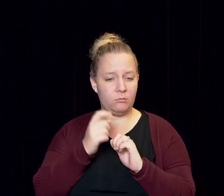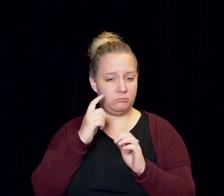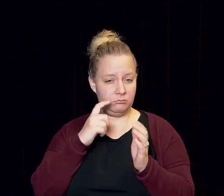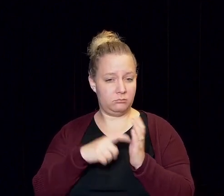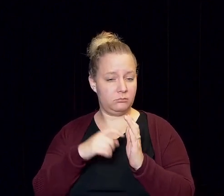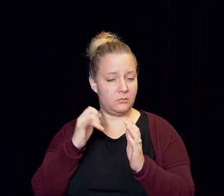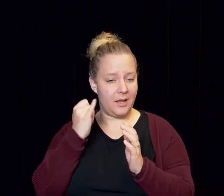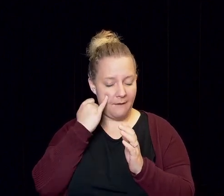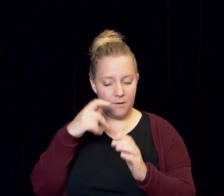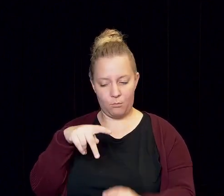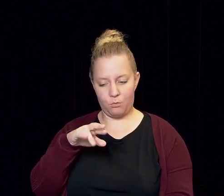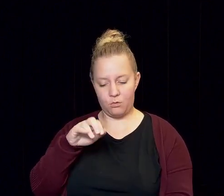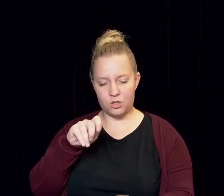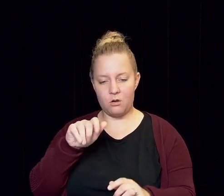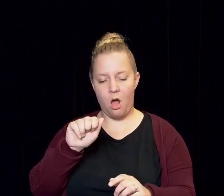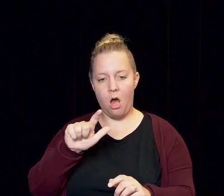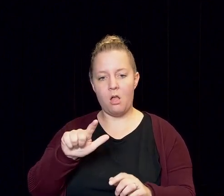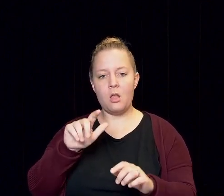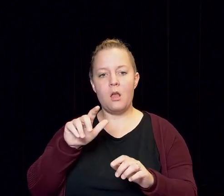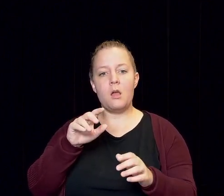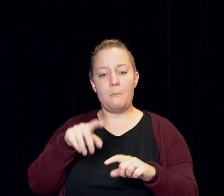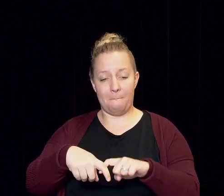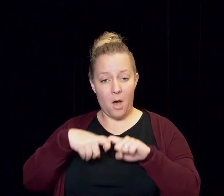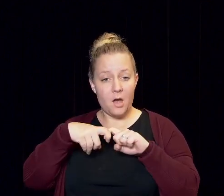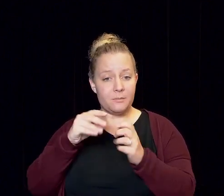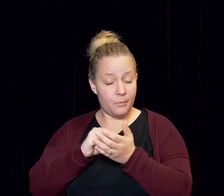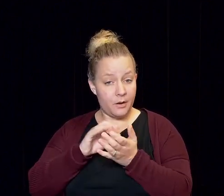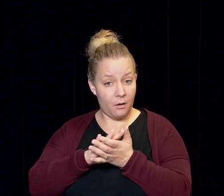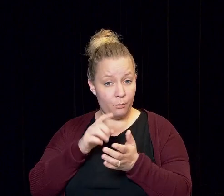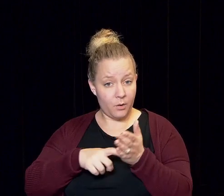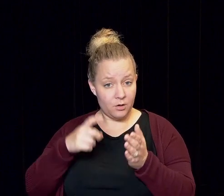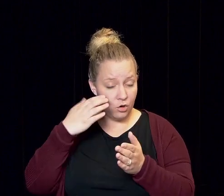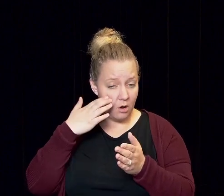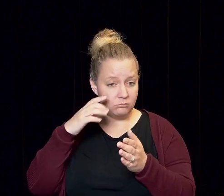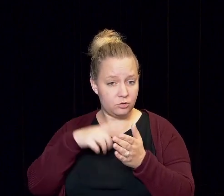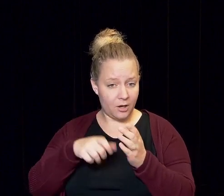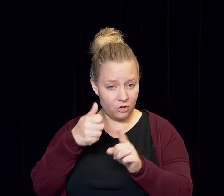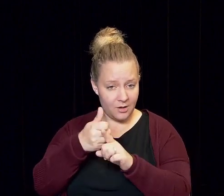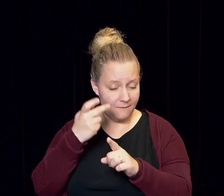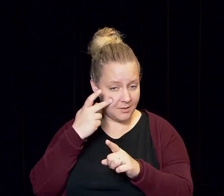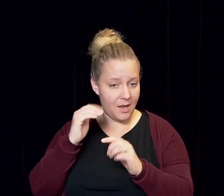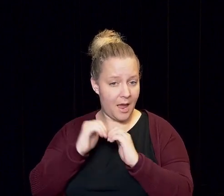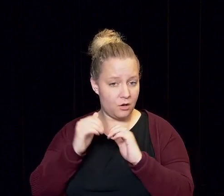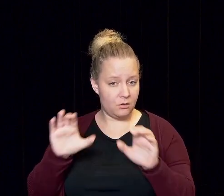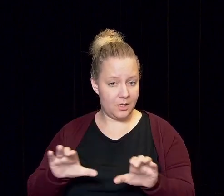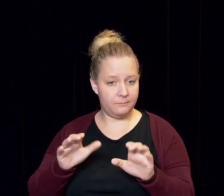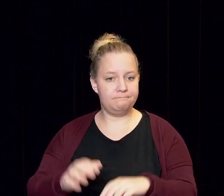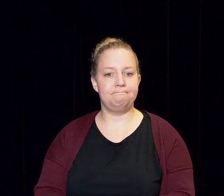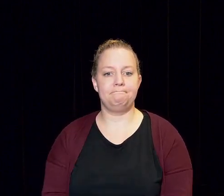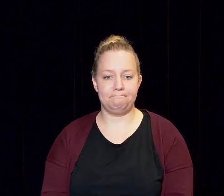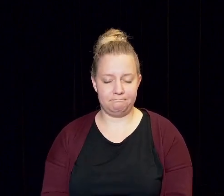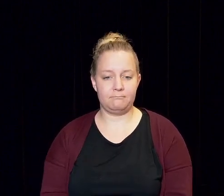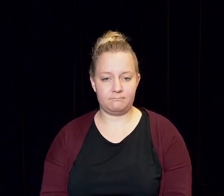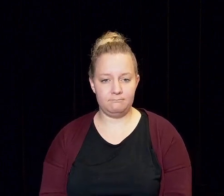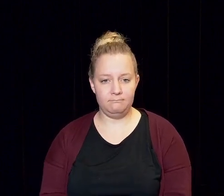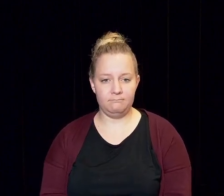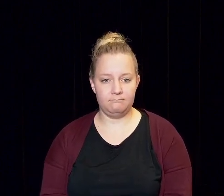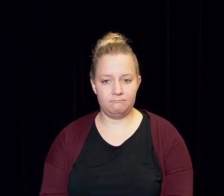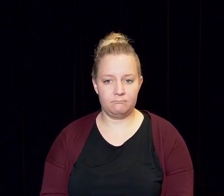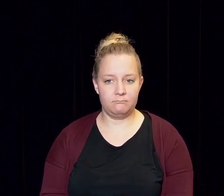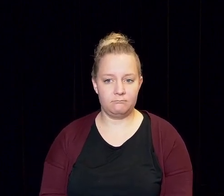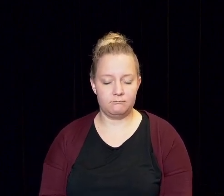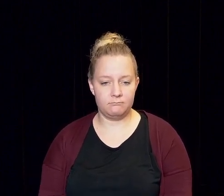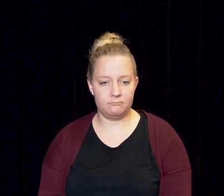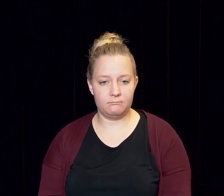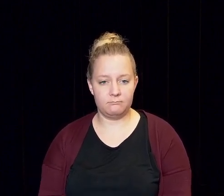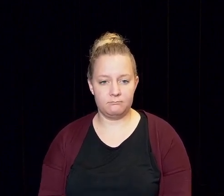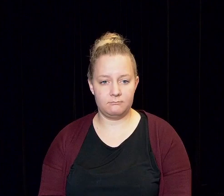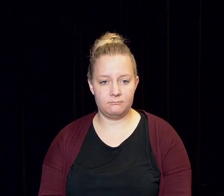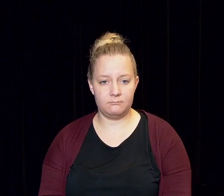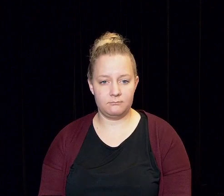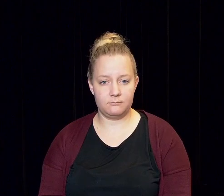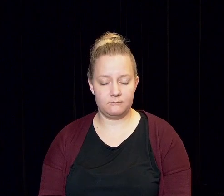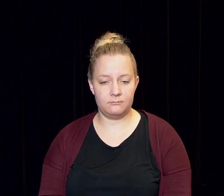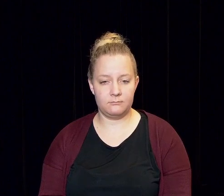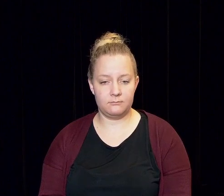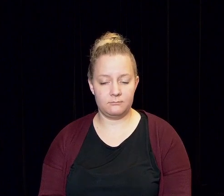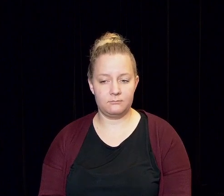Push pause on the video. write down what you know, and then come and check yourself see how you did.